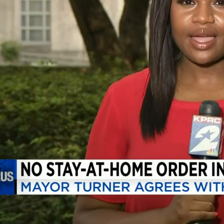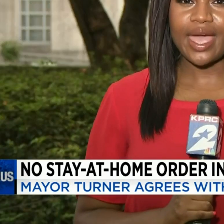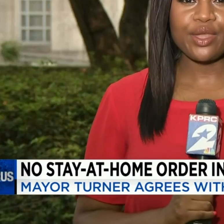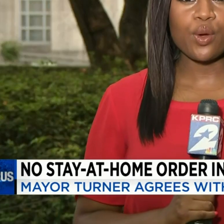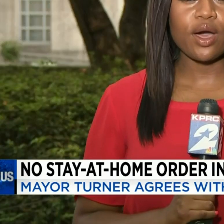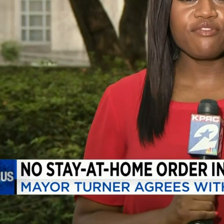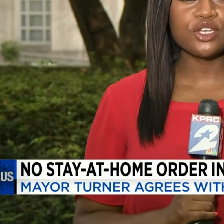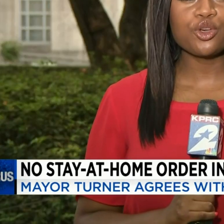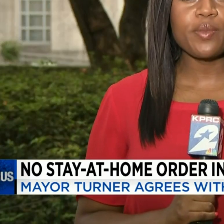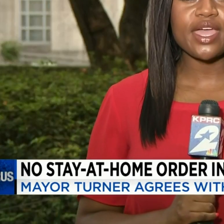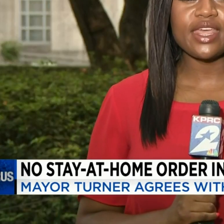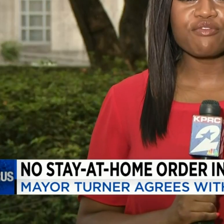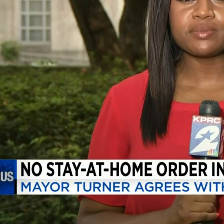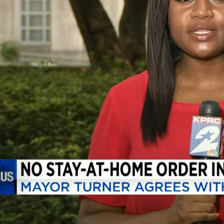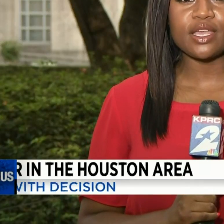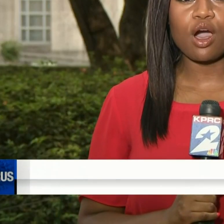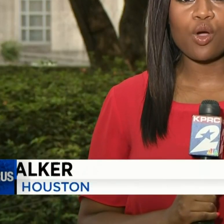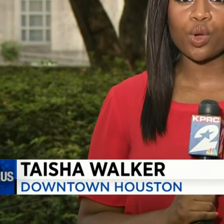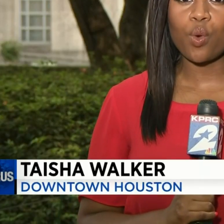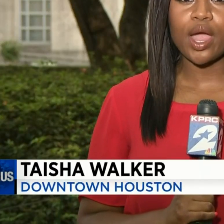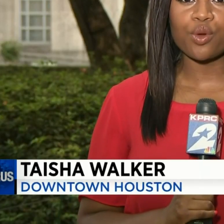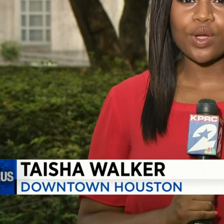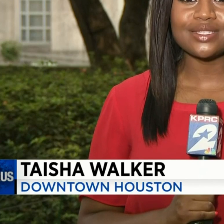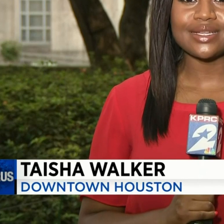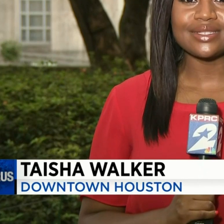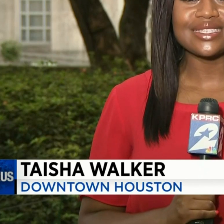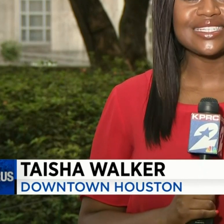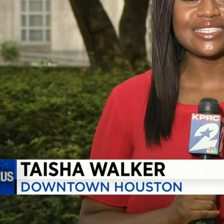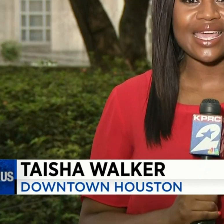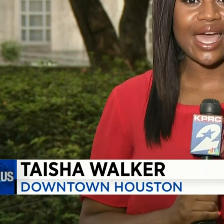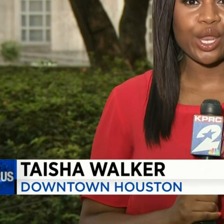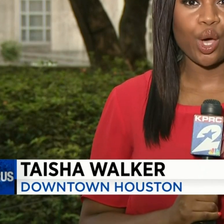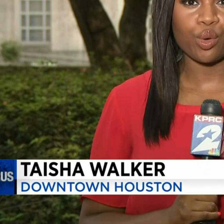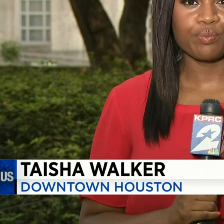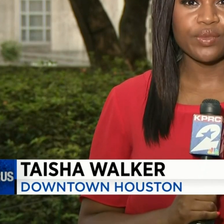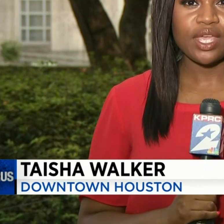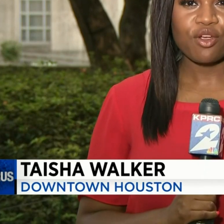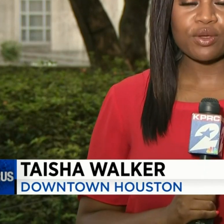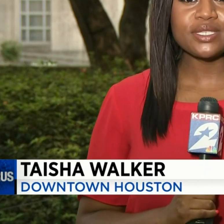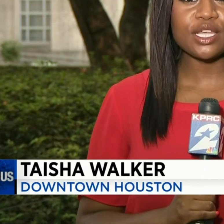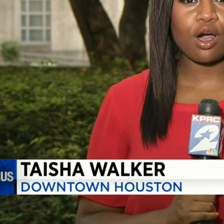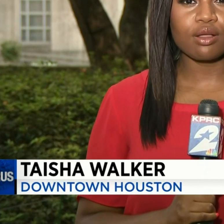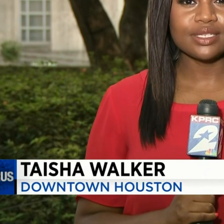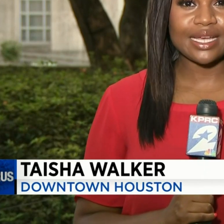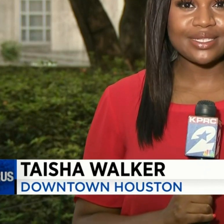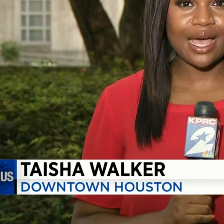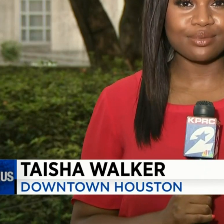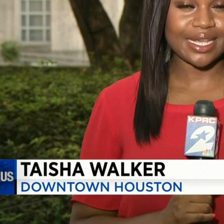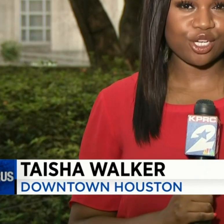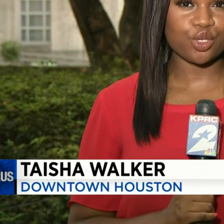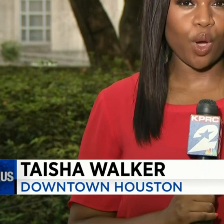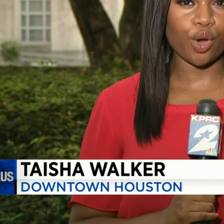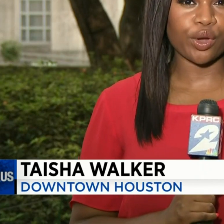Reporter: AS POOL ARE OUT AND ABOUT HE’S REMINDING ALL TO KEEP ABOUT HE’S REMINDING ALL TO KEEP A SOCIAL DISTANCE. A SOCIAL DISTANCE. AGAIN, NO OFFICIAL MANDATE FROM AGAIN, NO OFFICIAL MANDATE FROM CITY HALL REQUIRING RESIDENTS TO CITY HALL REQUIRING RESIDENTS TO STAY AT HOME.